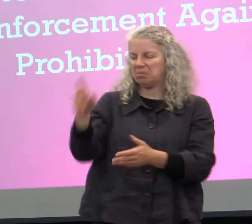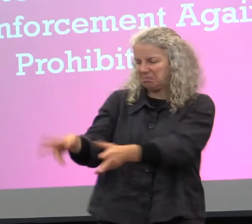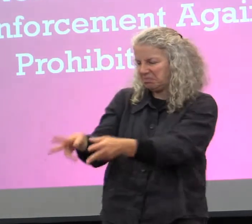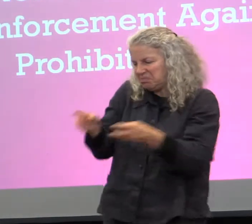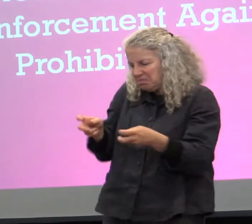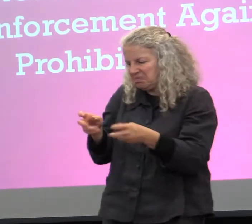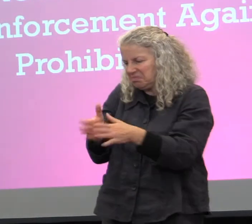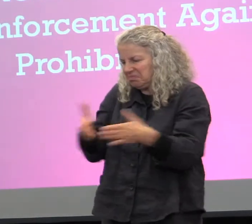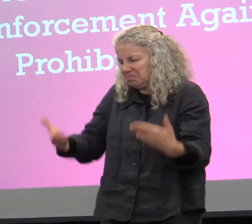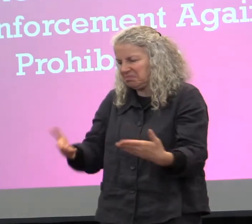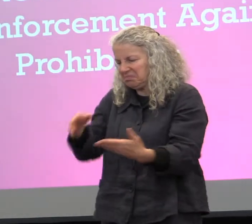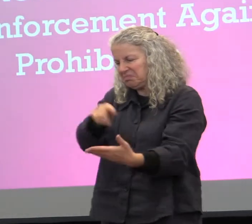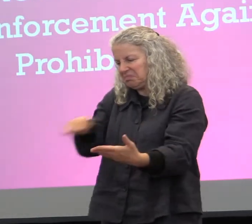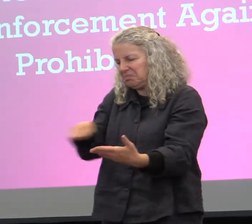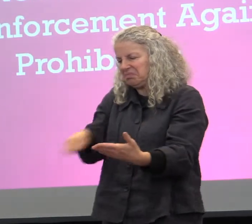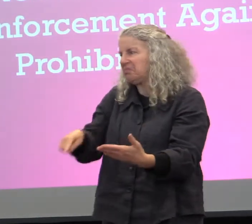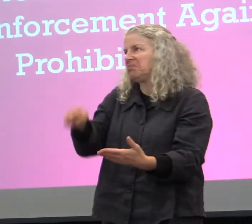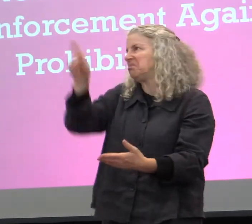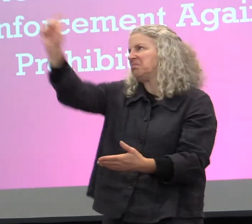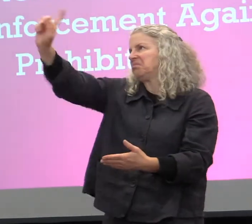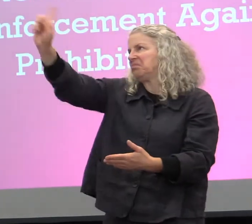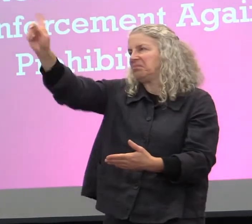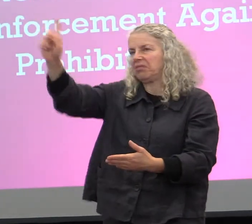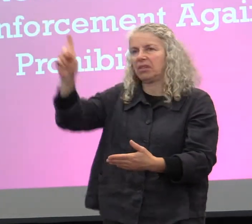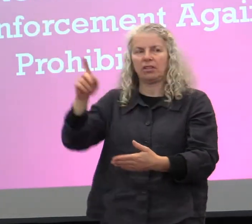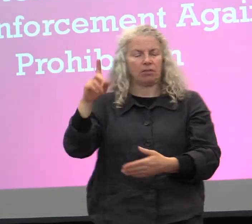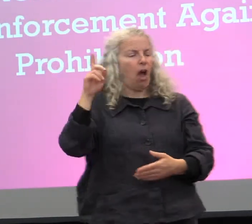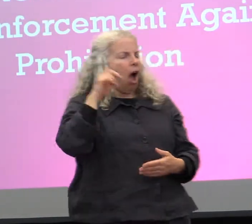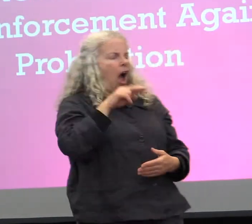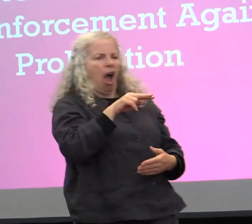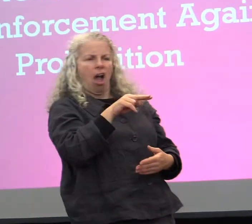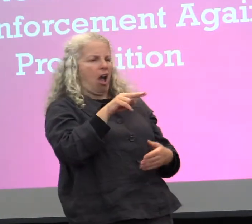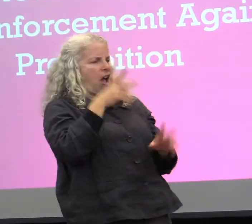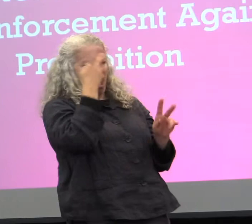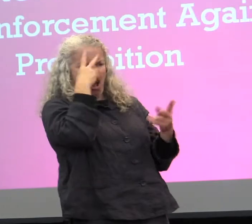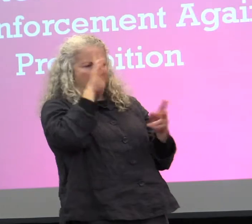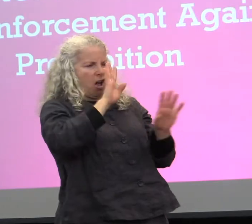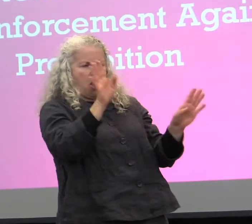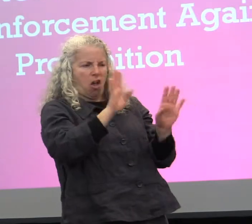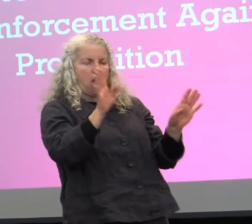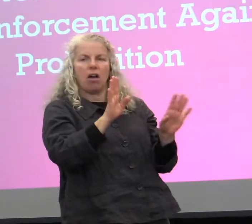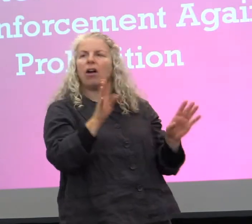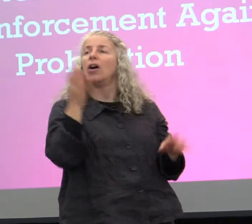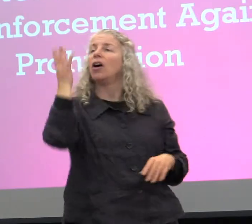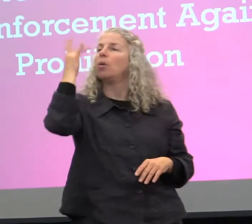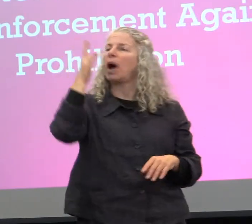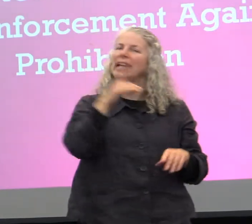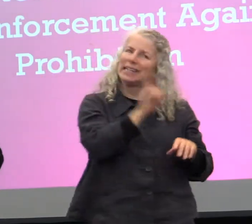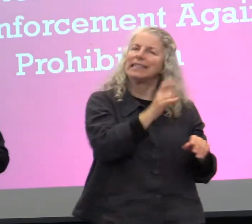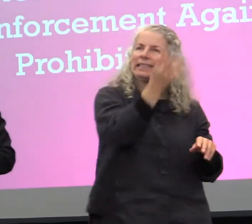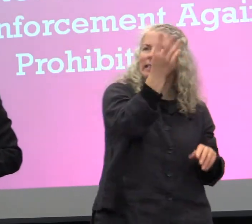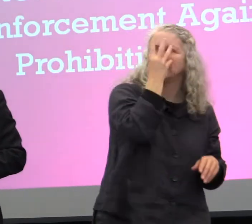According to the judge, I was to be remanded for my own safety."